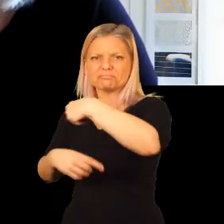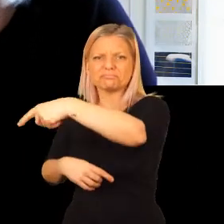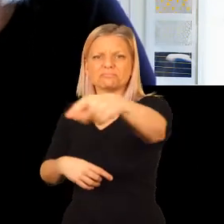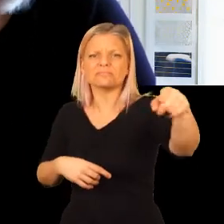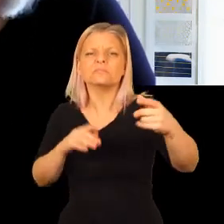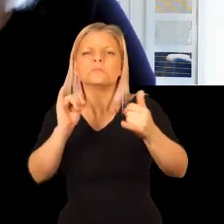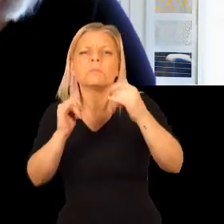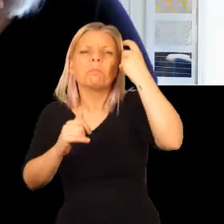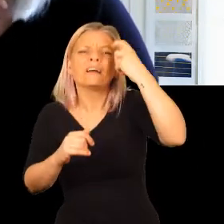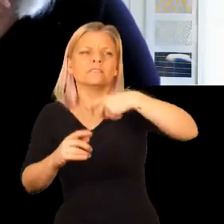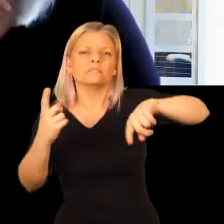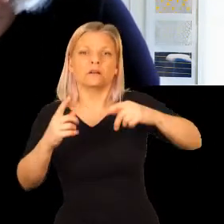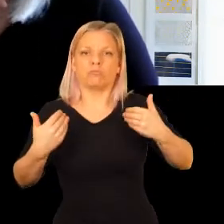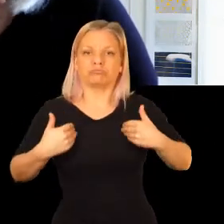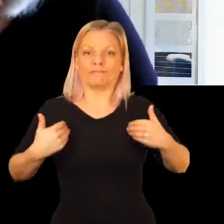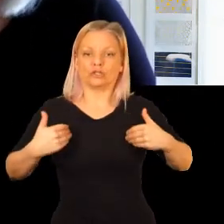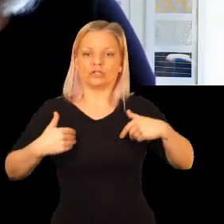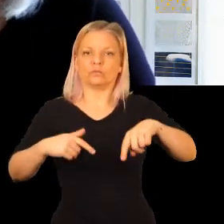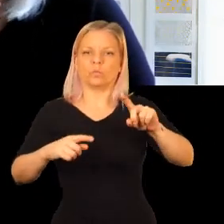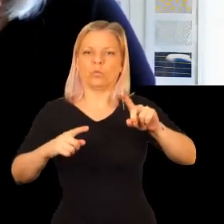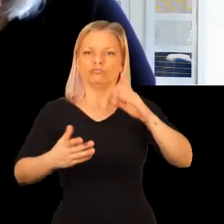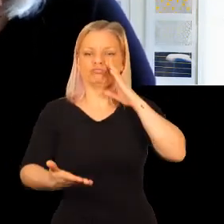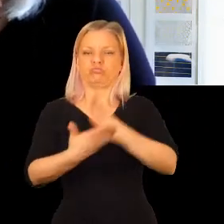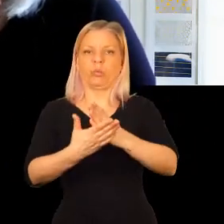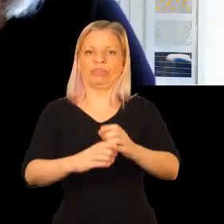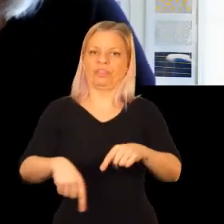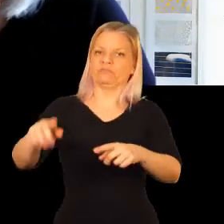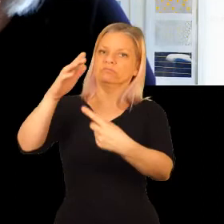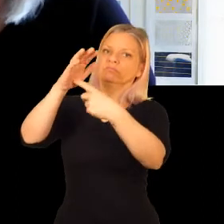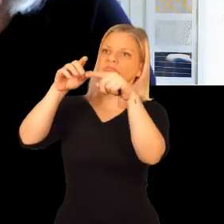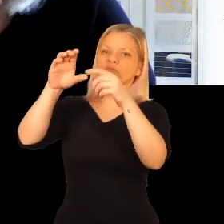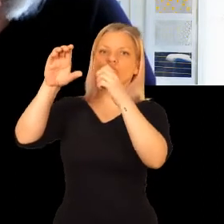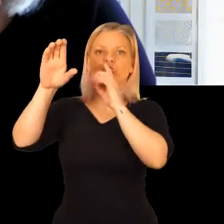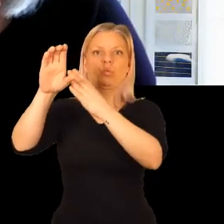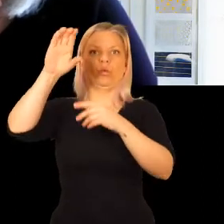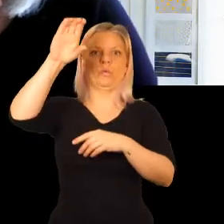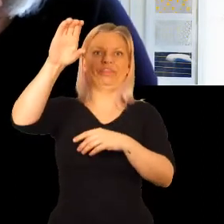there's so many other and i think sometimes we're privileging this as a dominant truth it's like